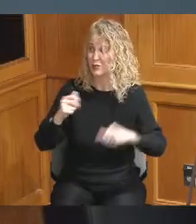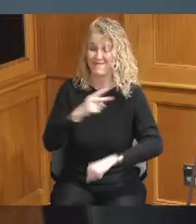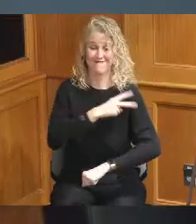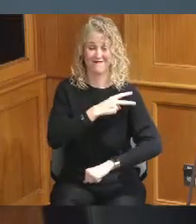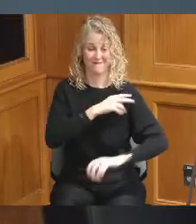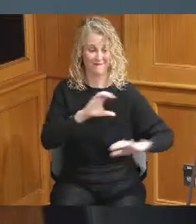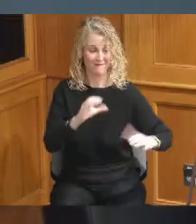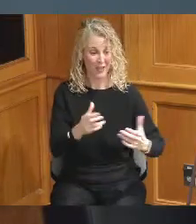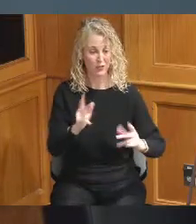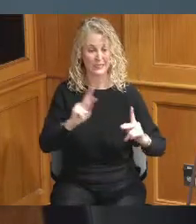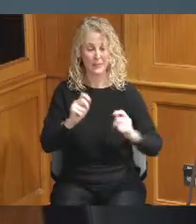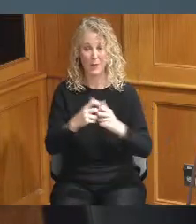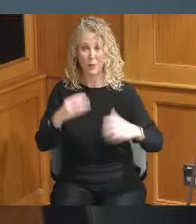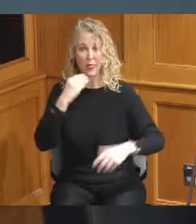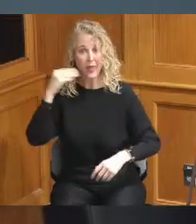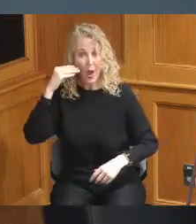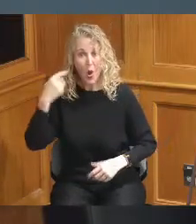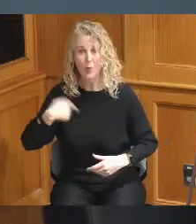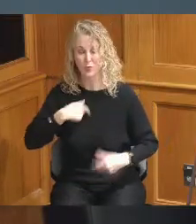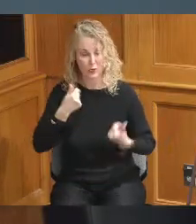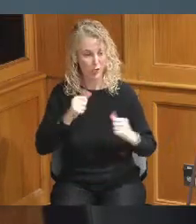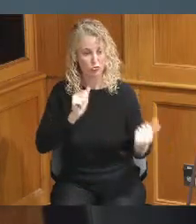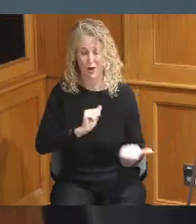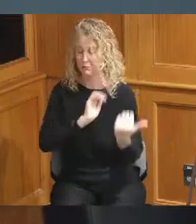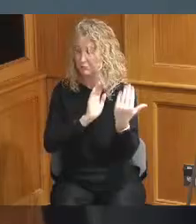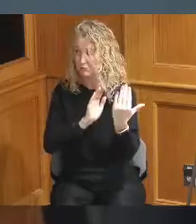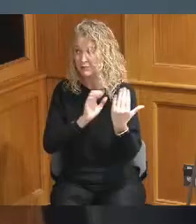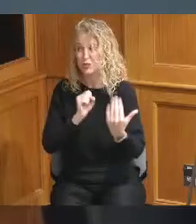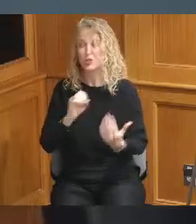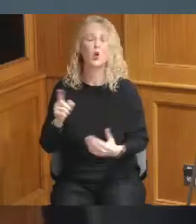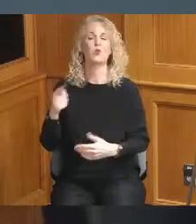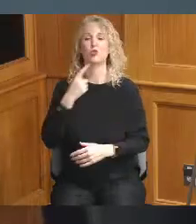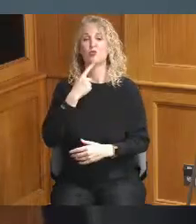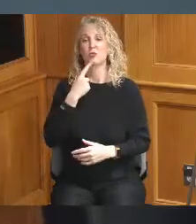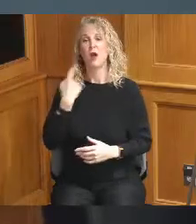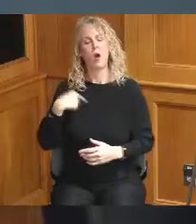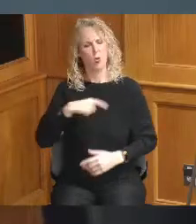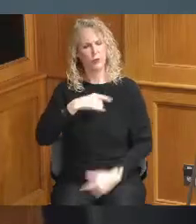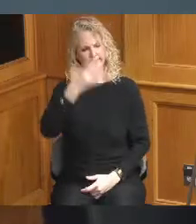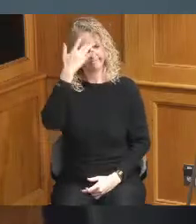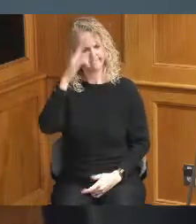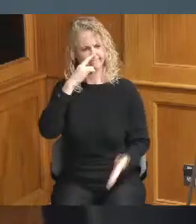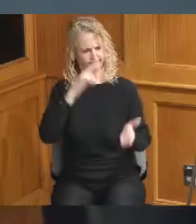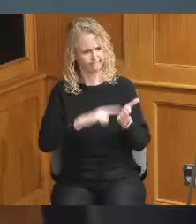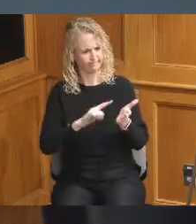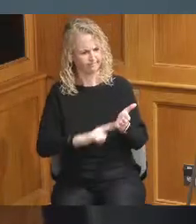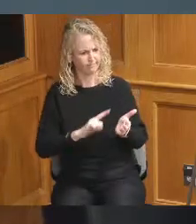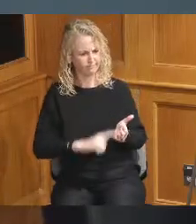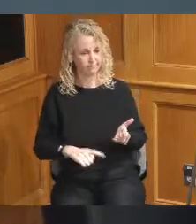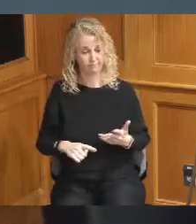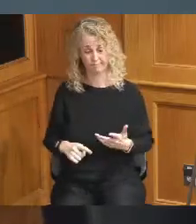homeless so what do we how long is due diligence I mean I would love to look at this and see we